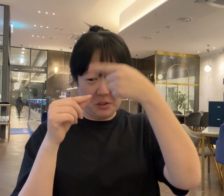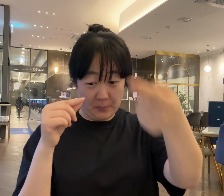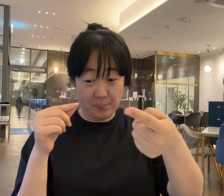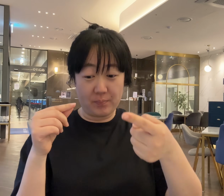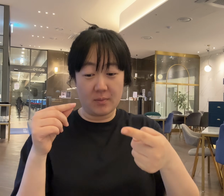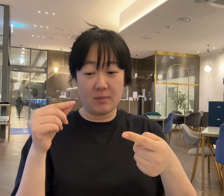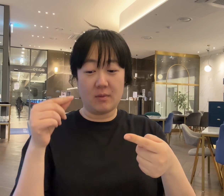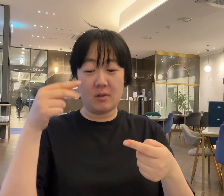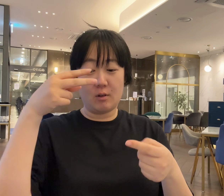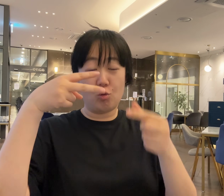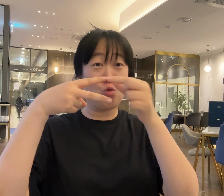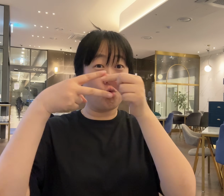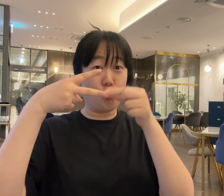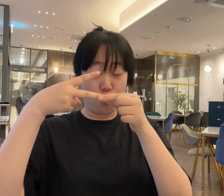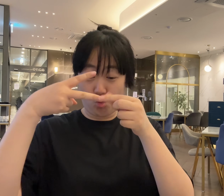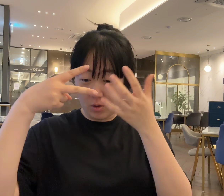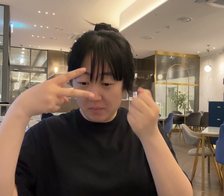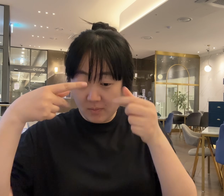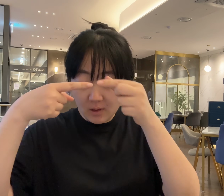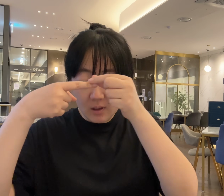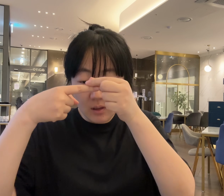Now, two things remain.